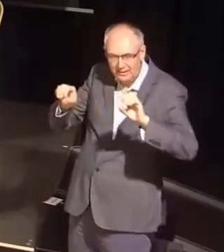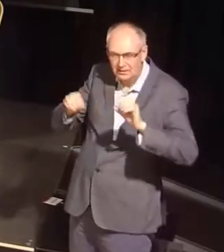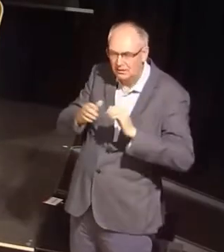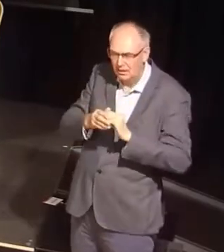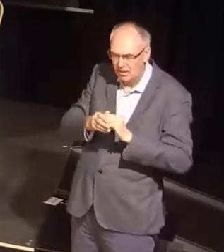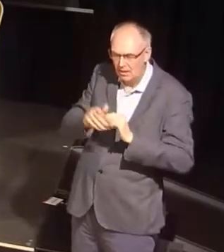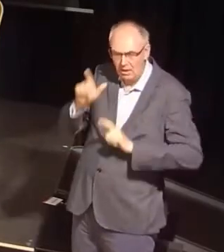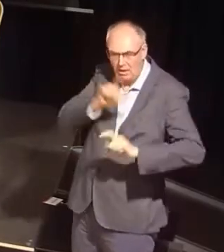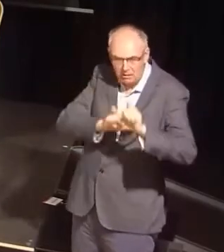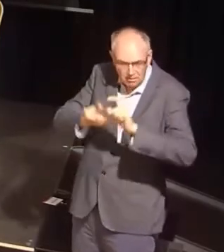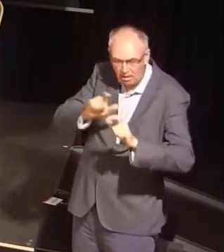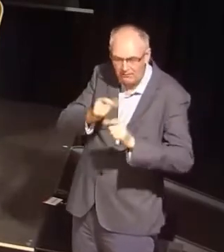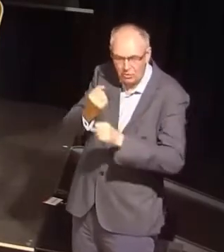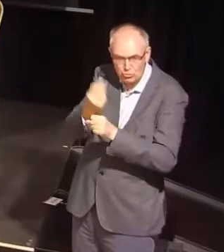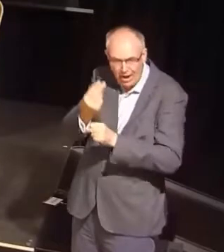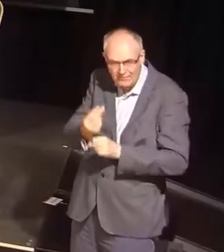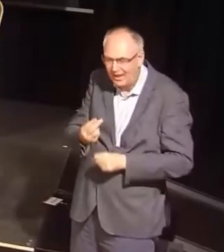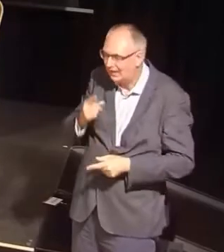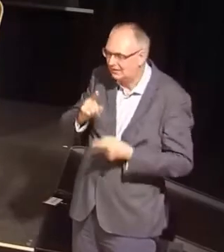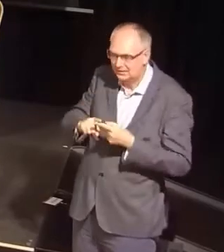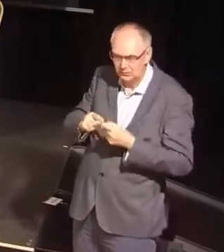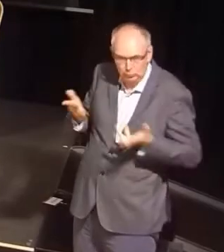there is an upbeat music to help people engage...